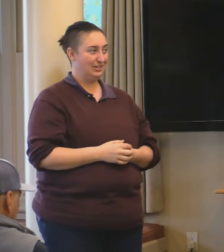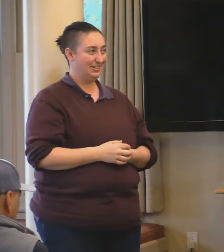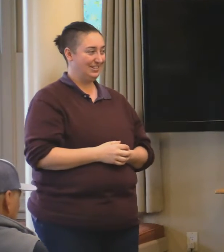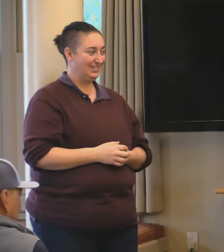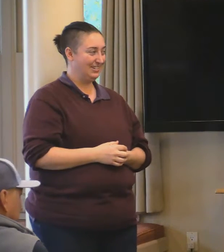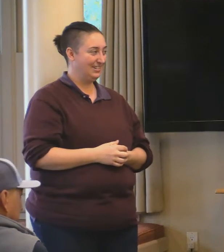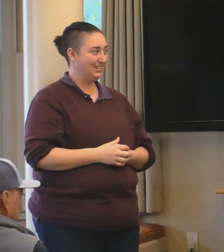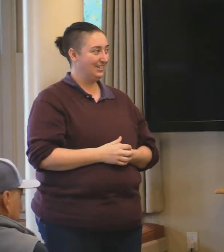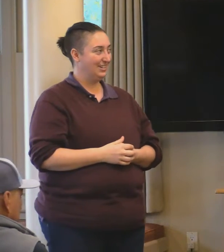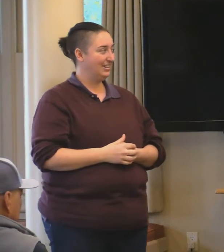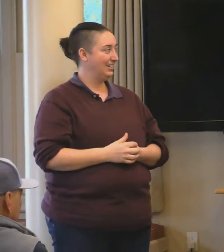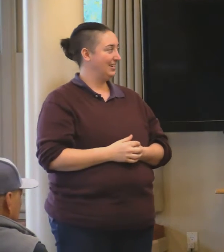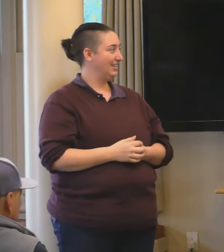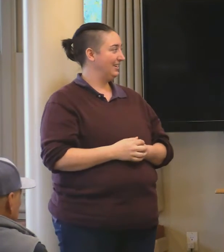represent the class as the class speaker.